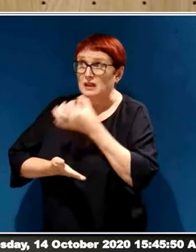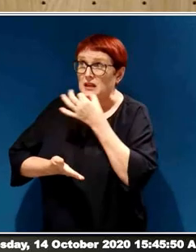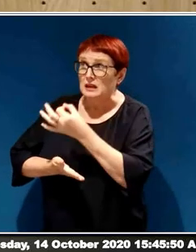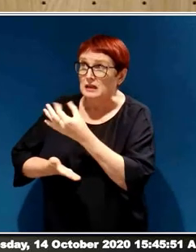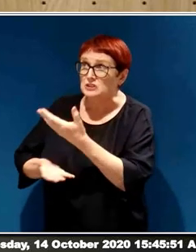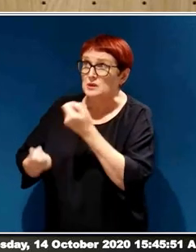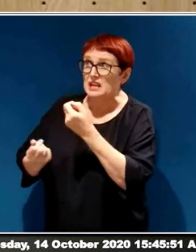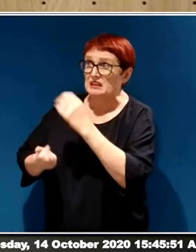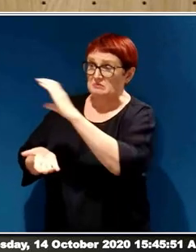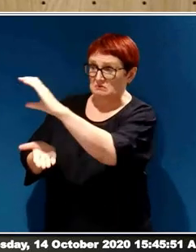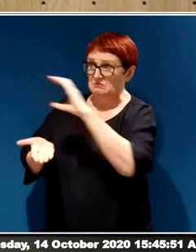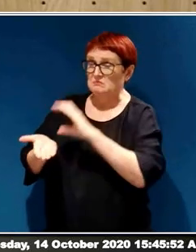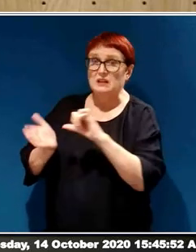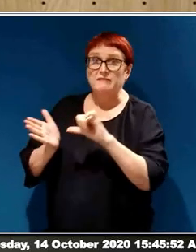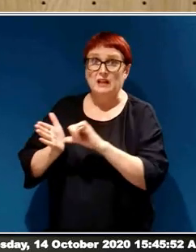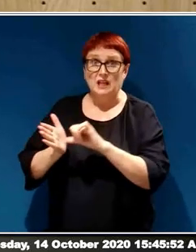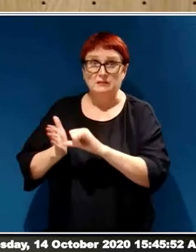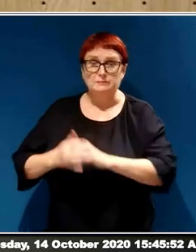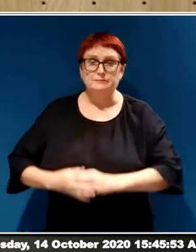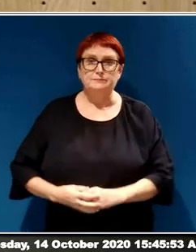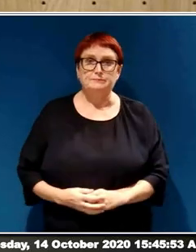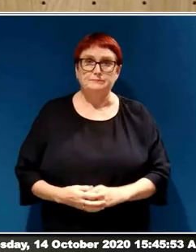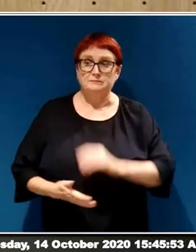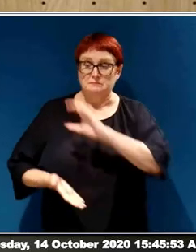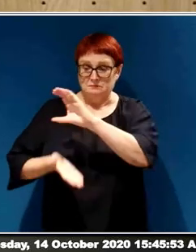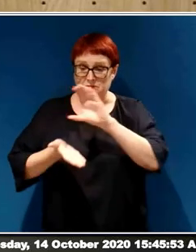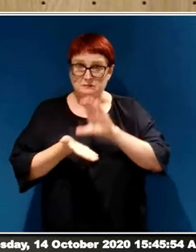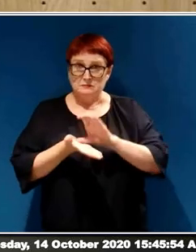would then be able to be used to support that student.